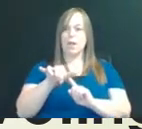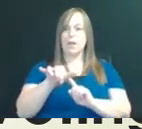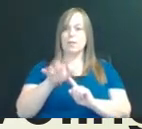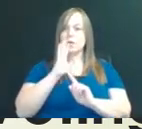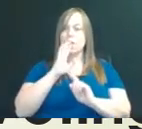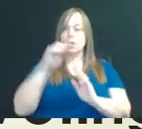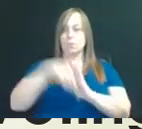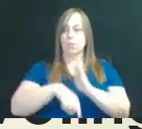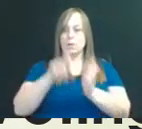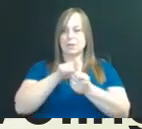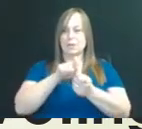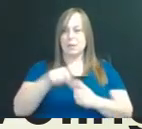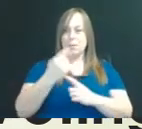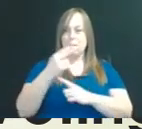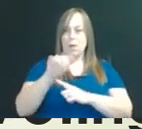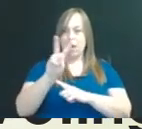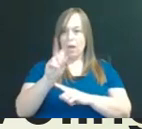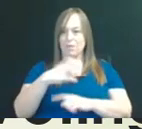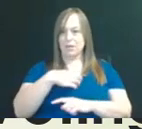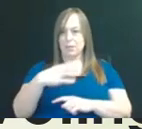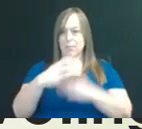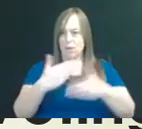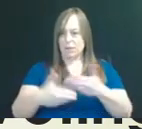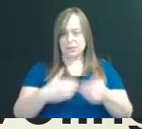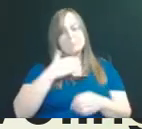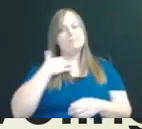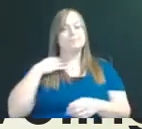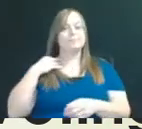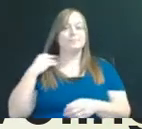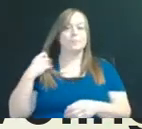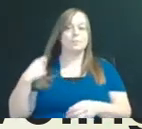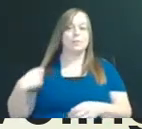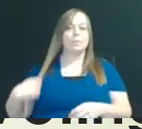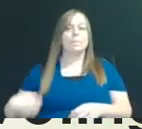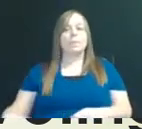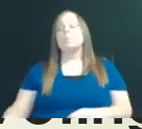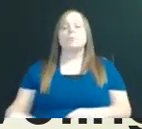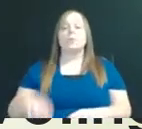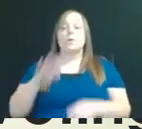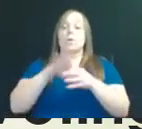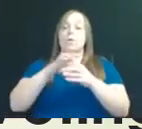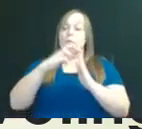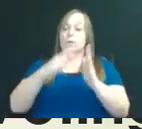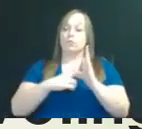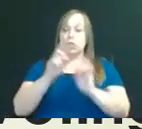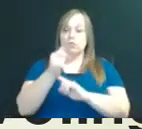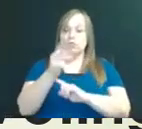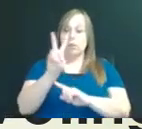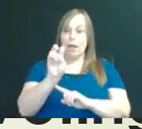in detail about the HAVA administrative complaint process. Also voter registration drives, community engagement.